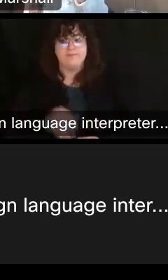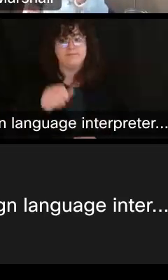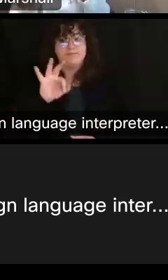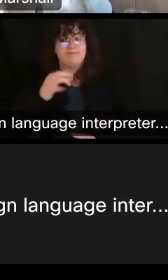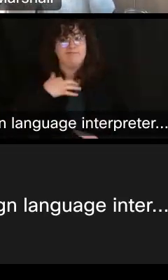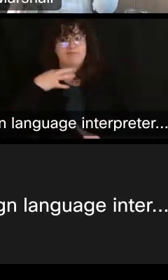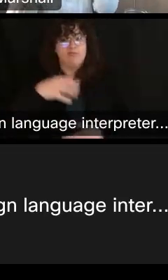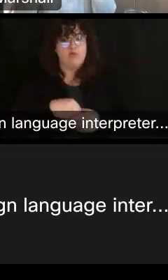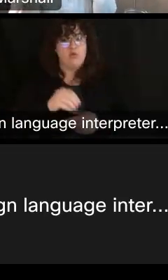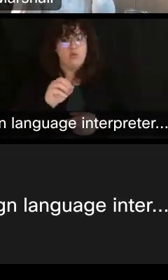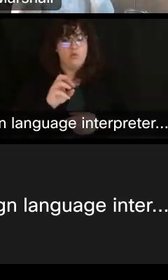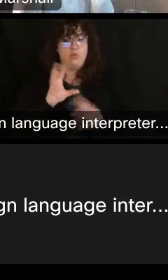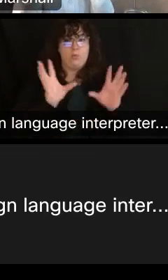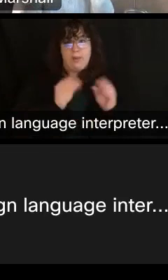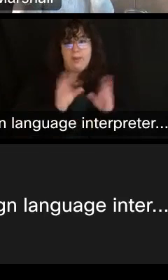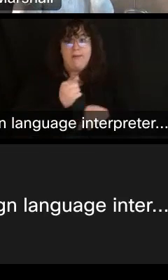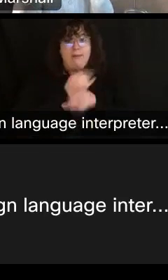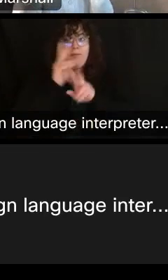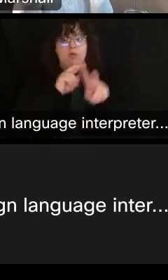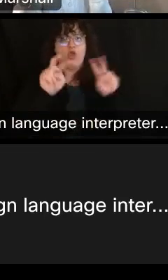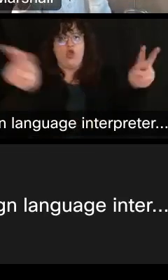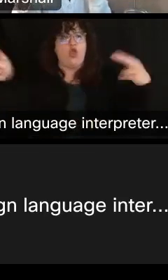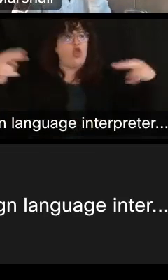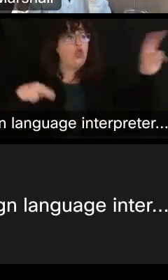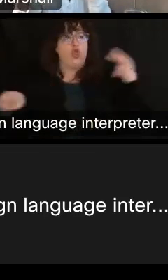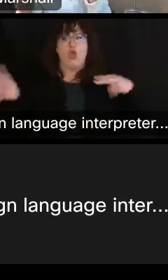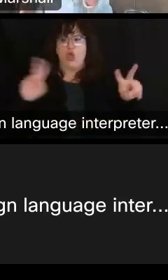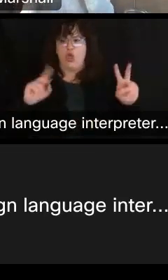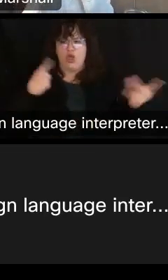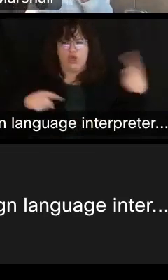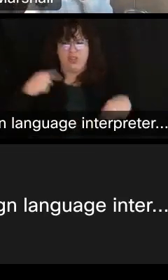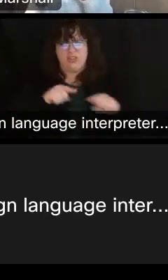if people are looking at other screens it kind of drives me nuts thinking are they distracted. So,